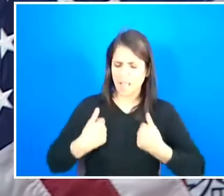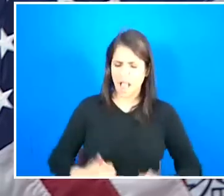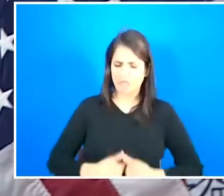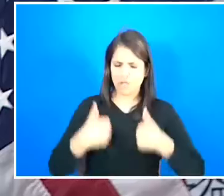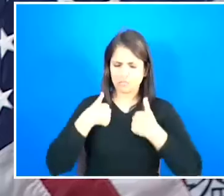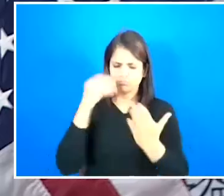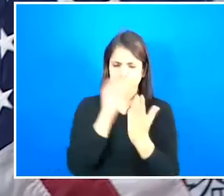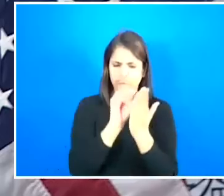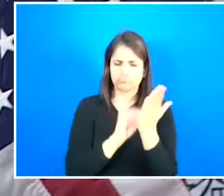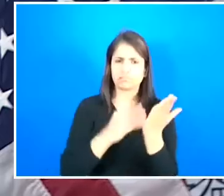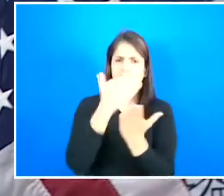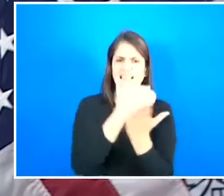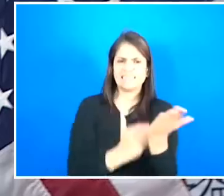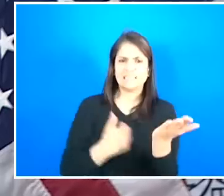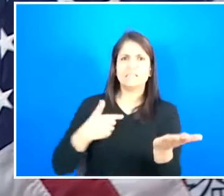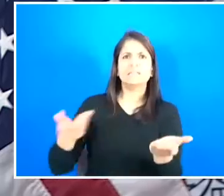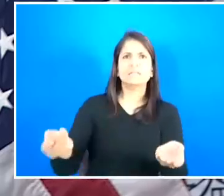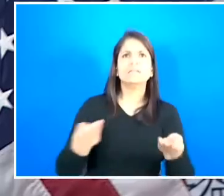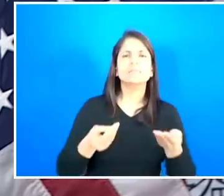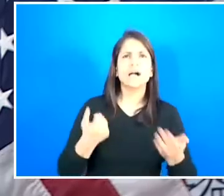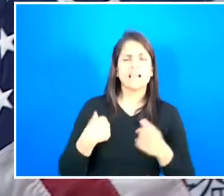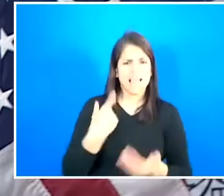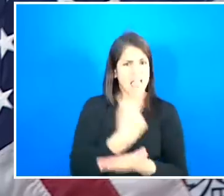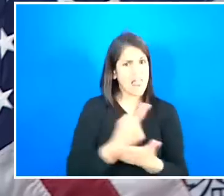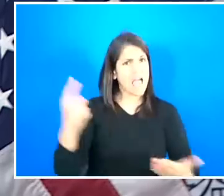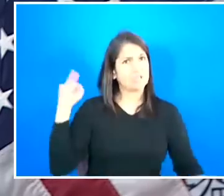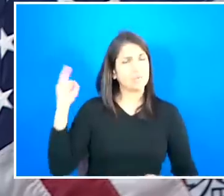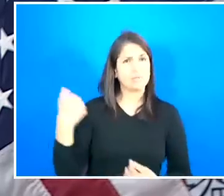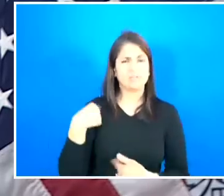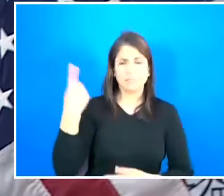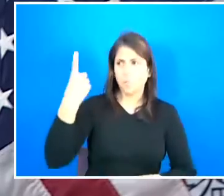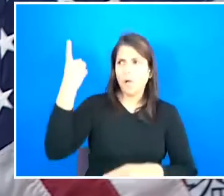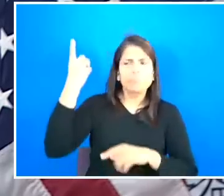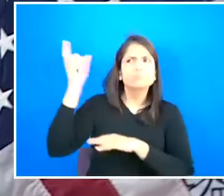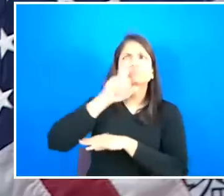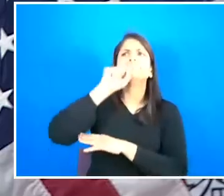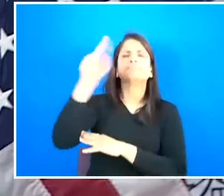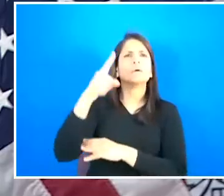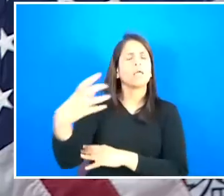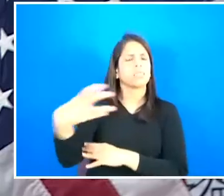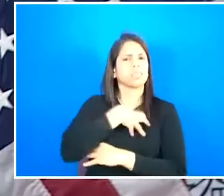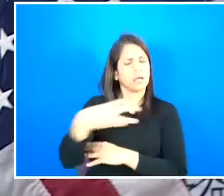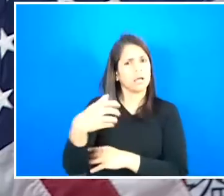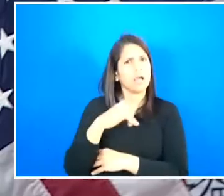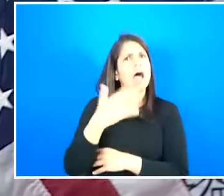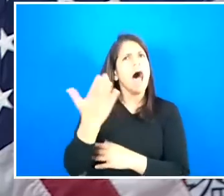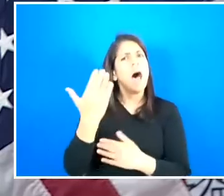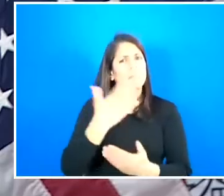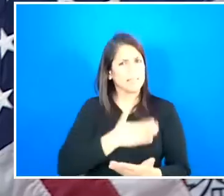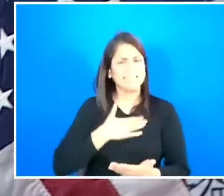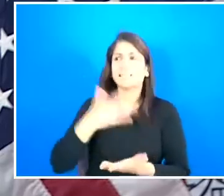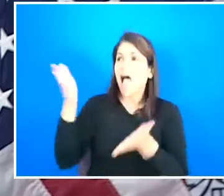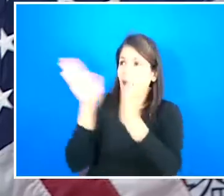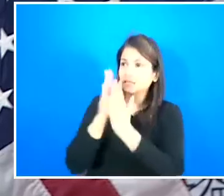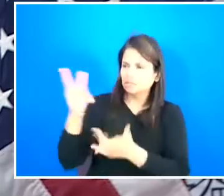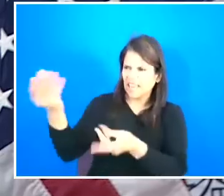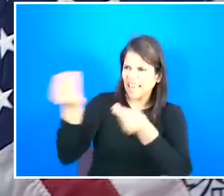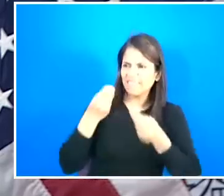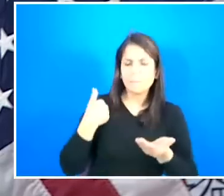JEWISH PUBLICATIONS AND I SIDA TO THEM, GIV MEE THE ADDRESS OF THE PROBLEM AND HE GAVE ME THE ADDRESS RIGHT THERE.